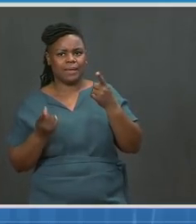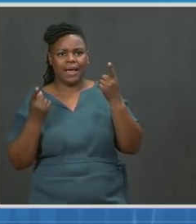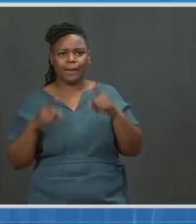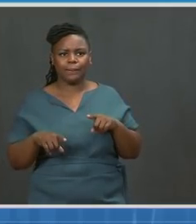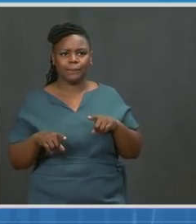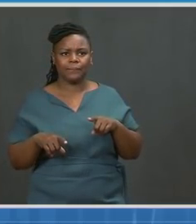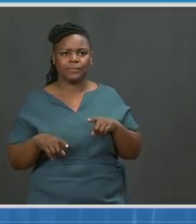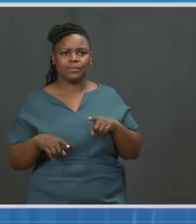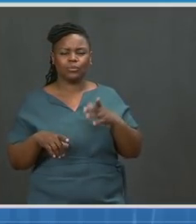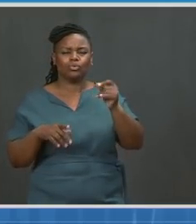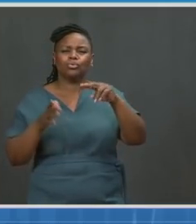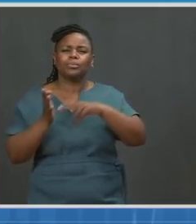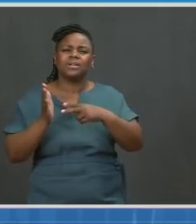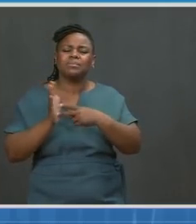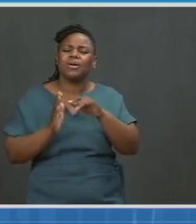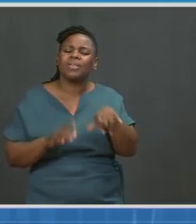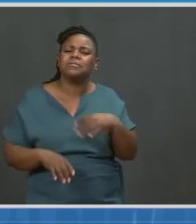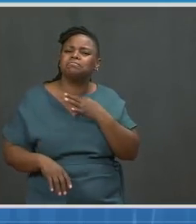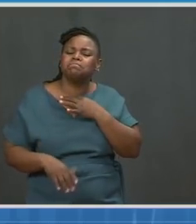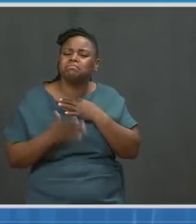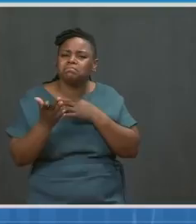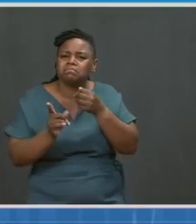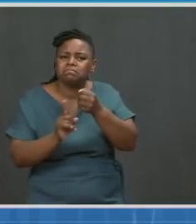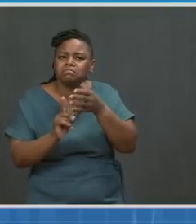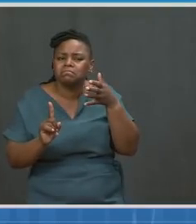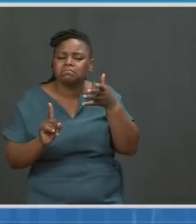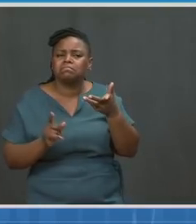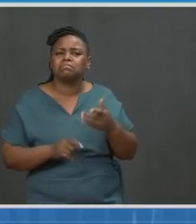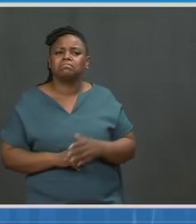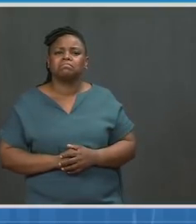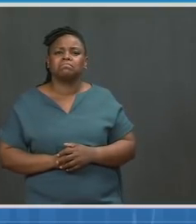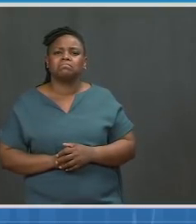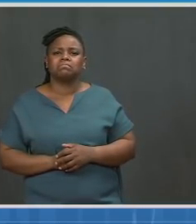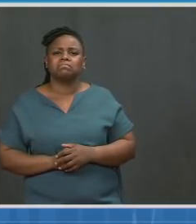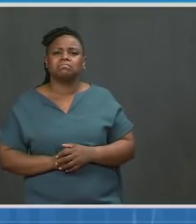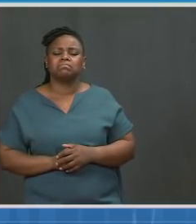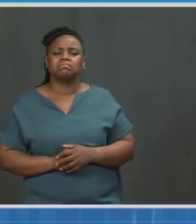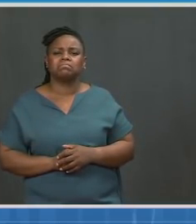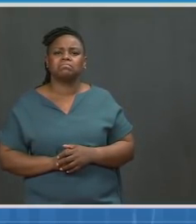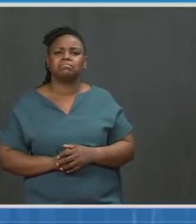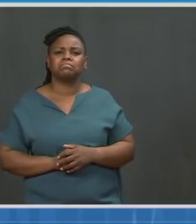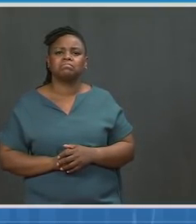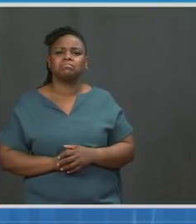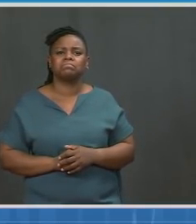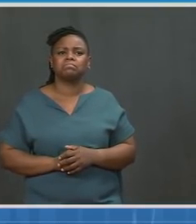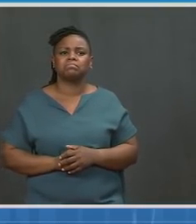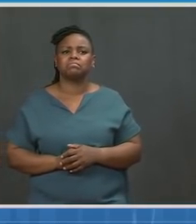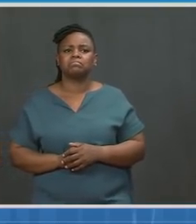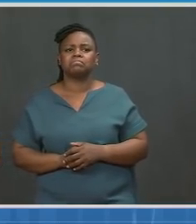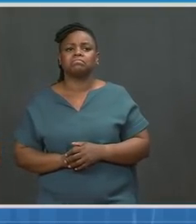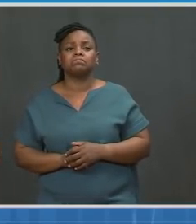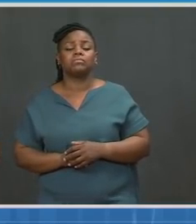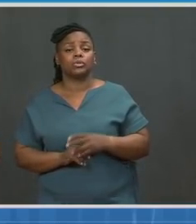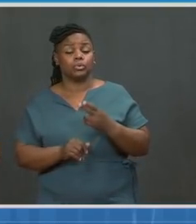and talk a little bit more about how you feel right now given the numbers. Dr. Walensky: Thank you for that question, Sheryl.